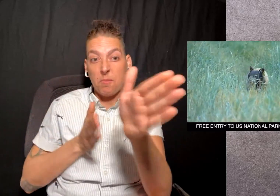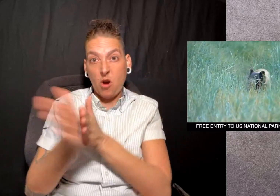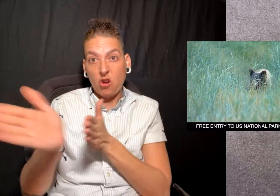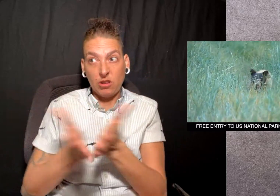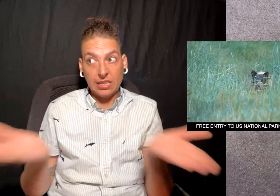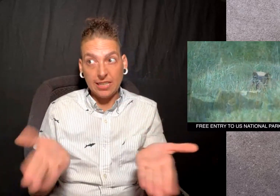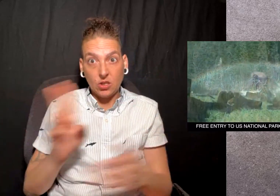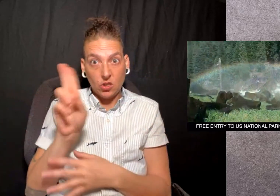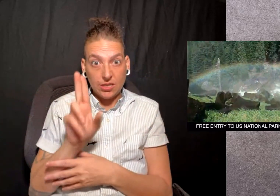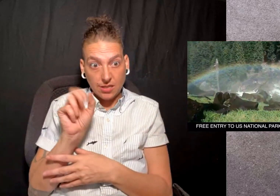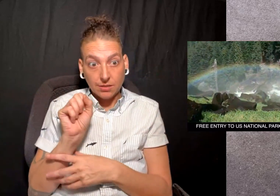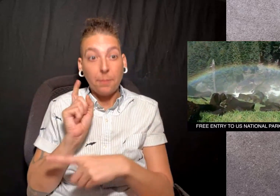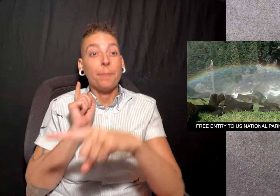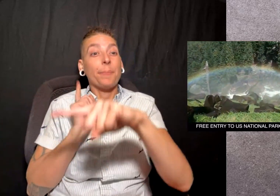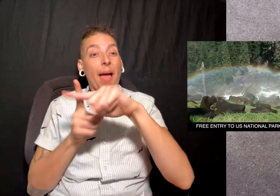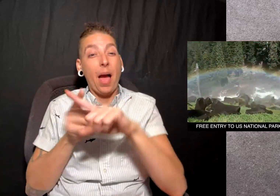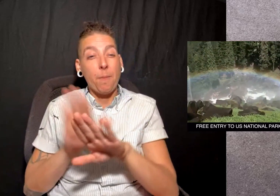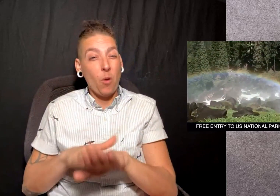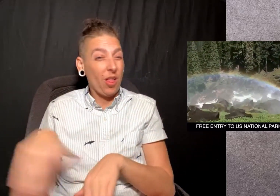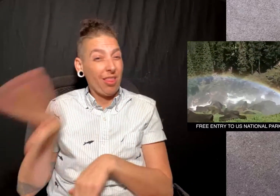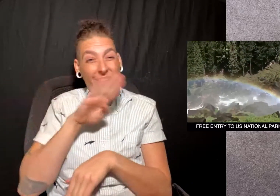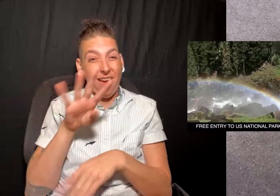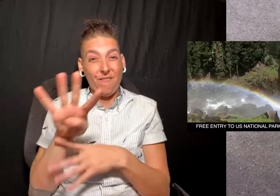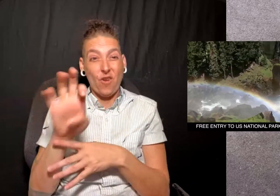and more than 420 places in total